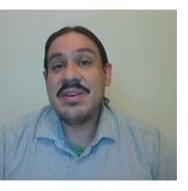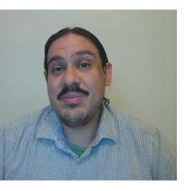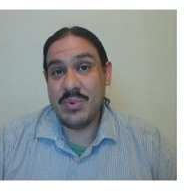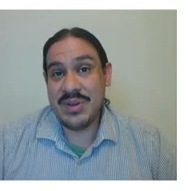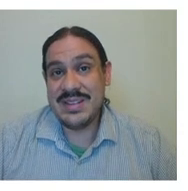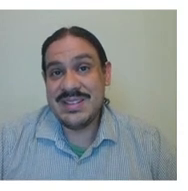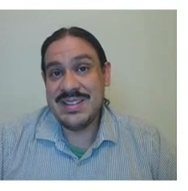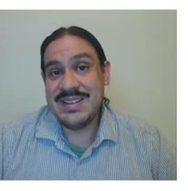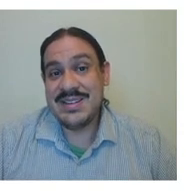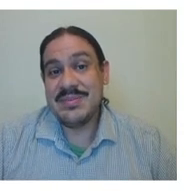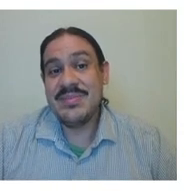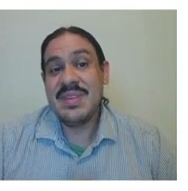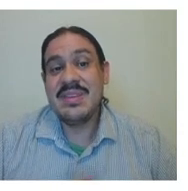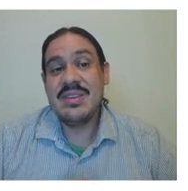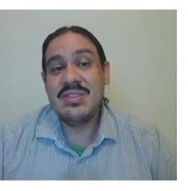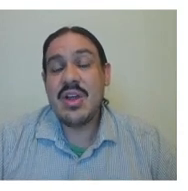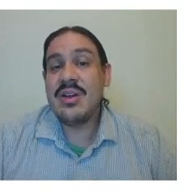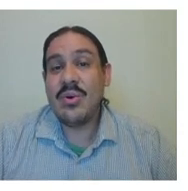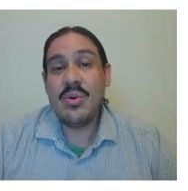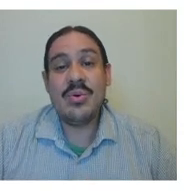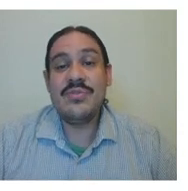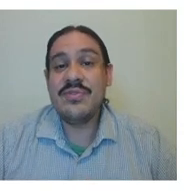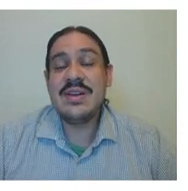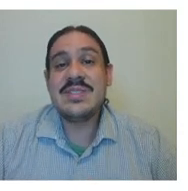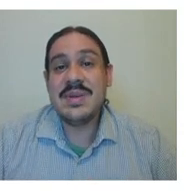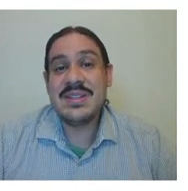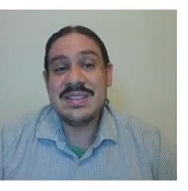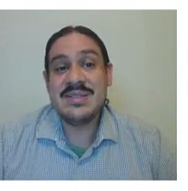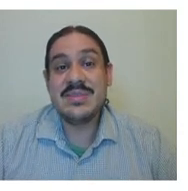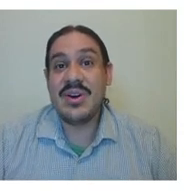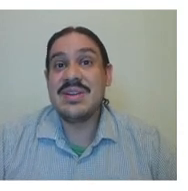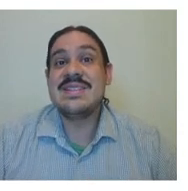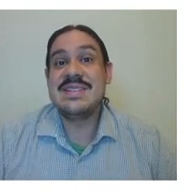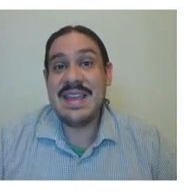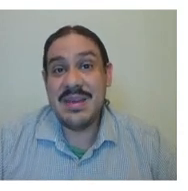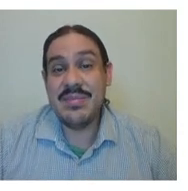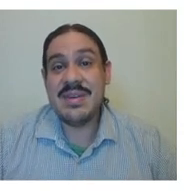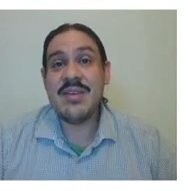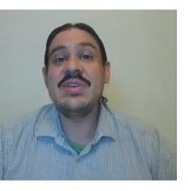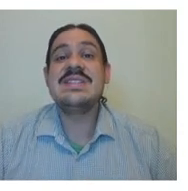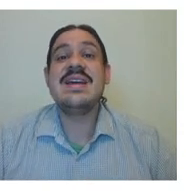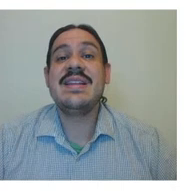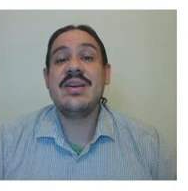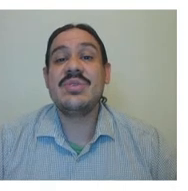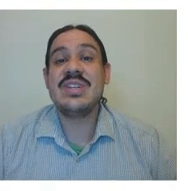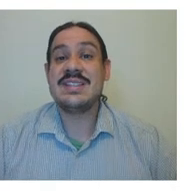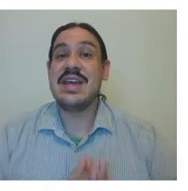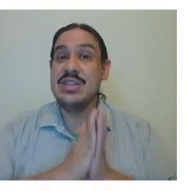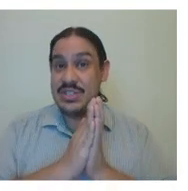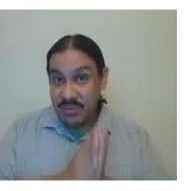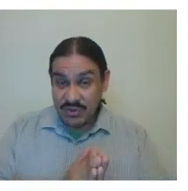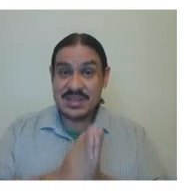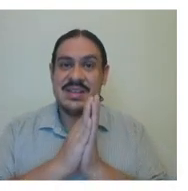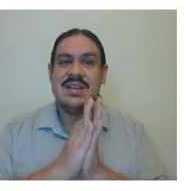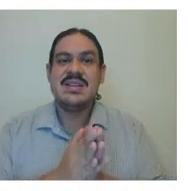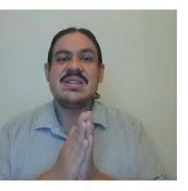type of finger spelling depending on what written languages they will have contact with